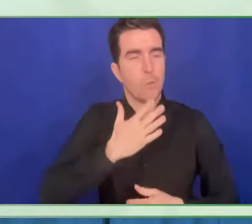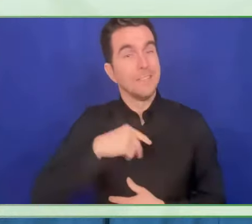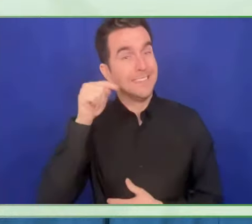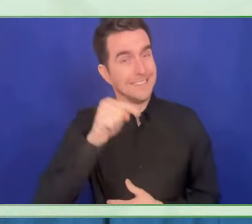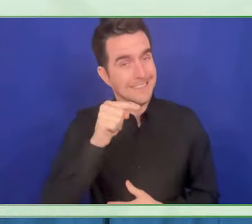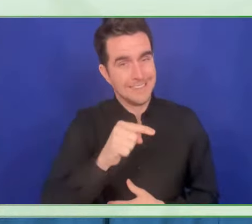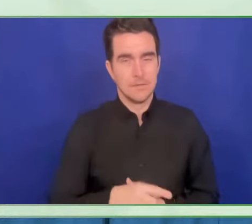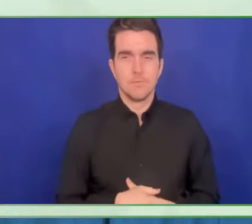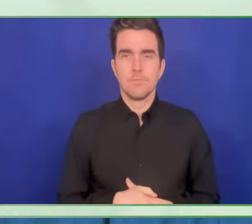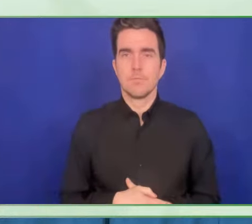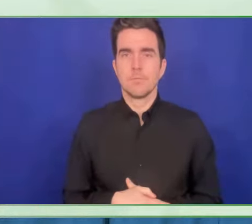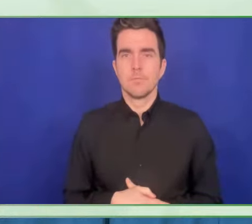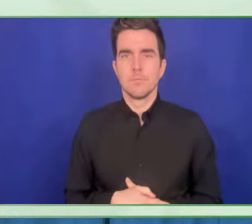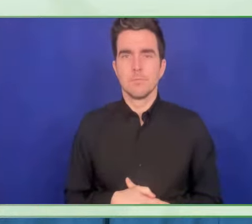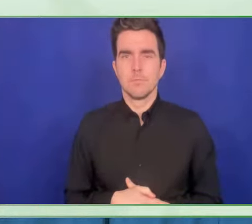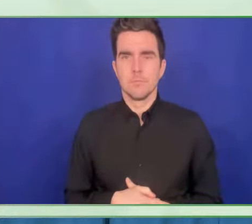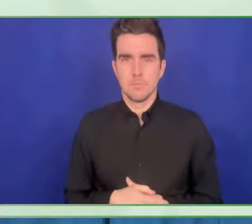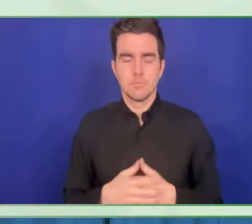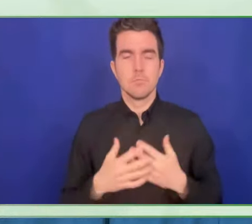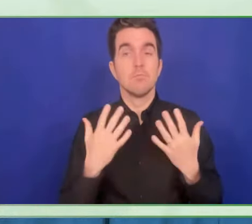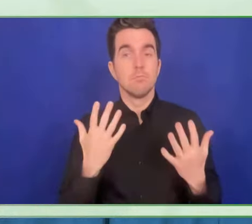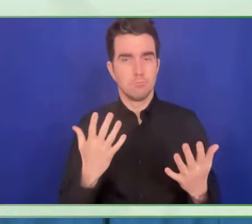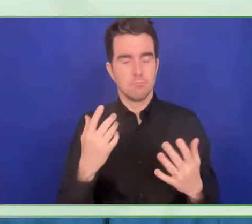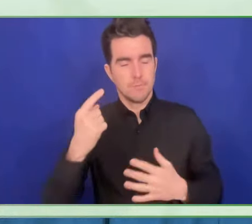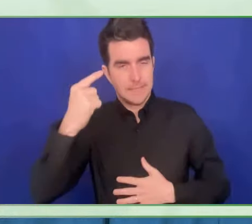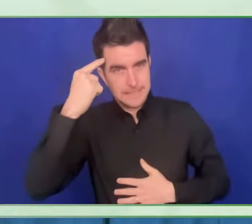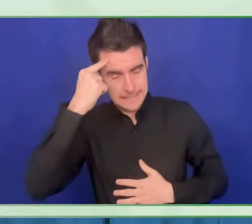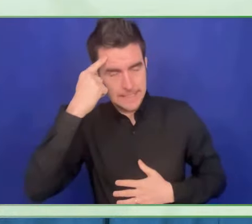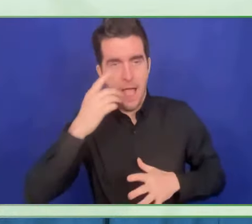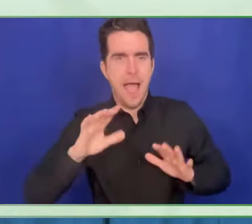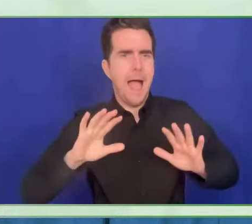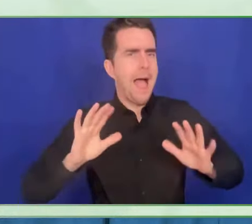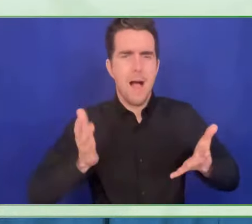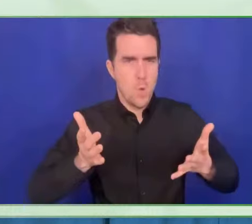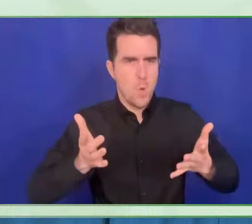we are talking about access to justice, health, education, when we